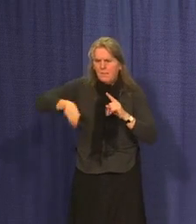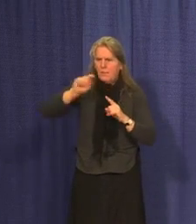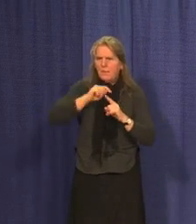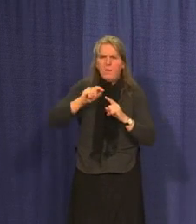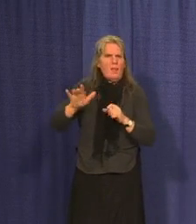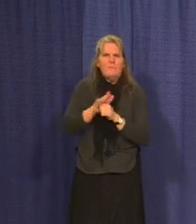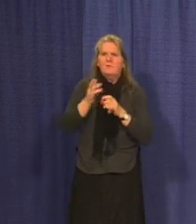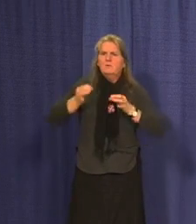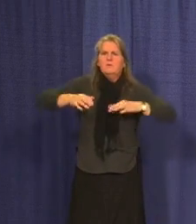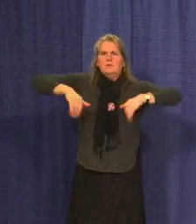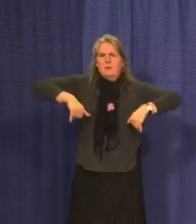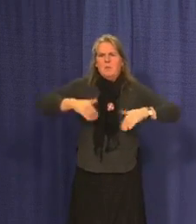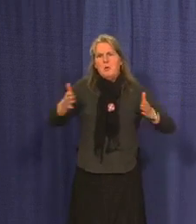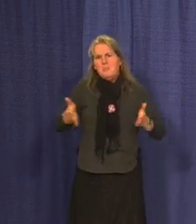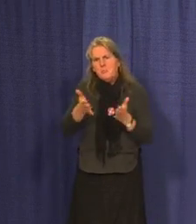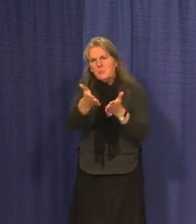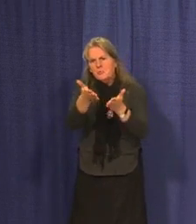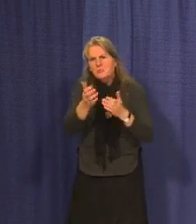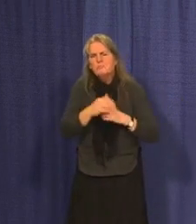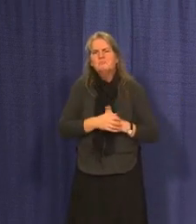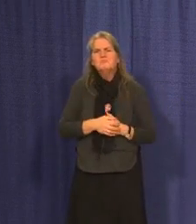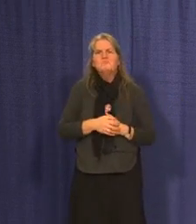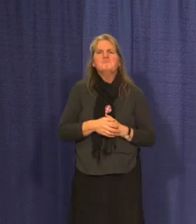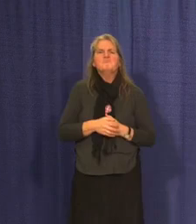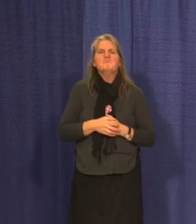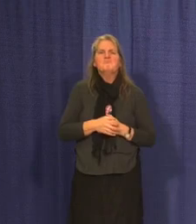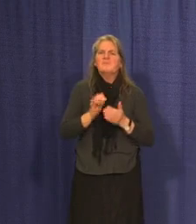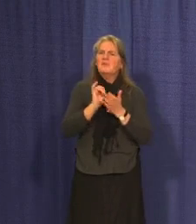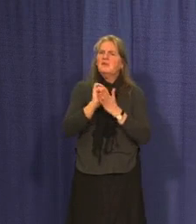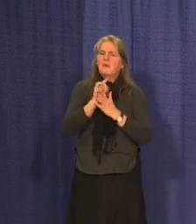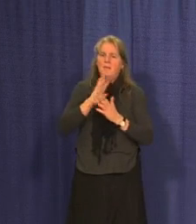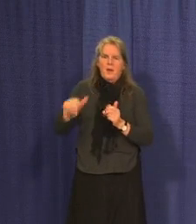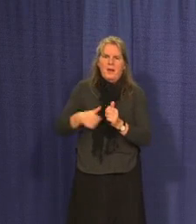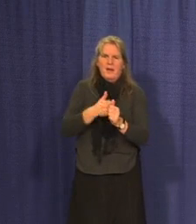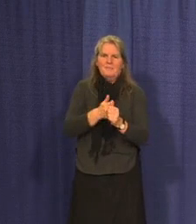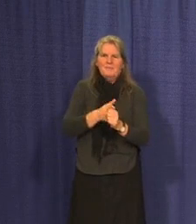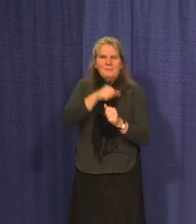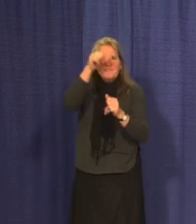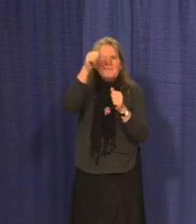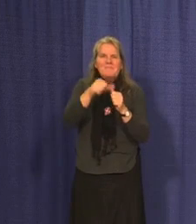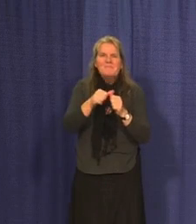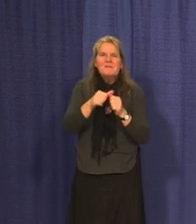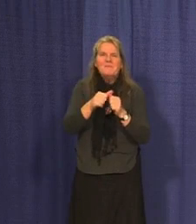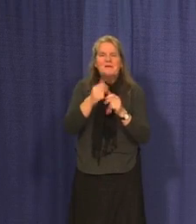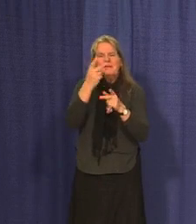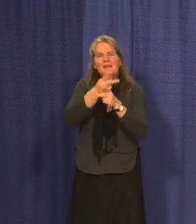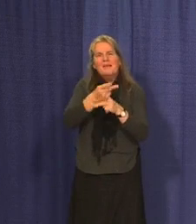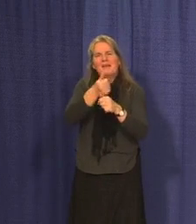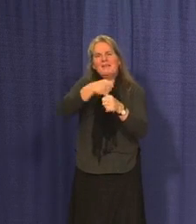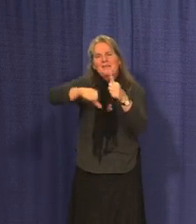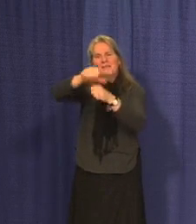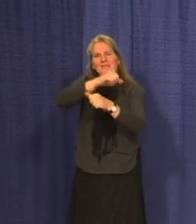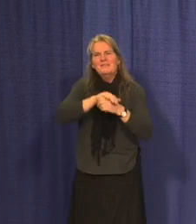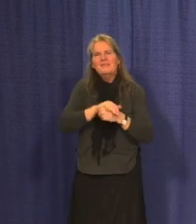individuals, communities, and businesses. That is all for my update. Thank you.